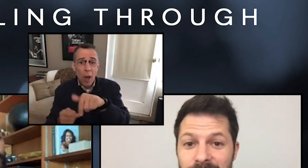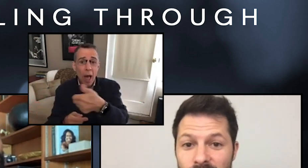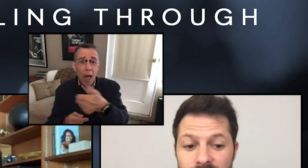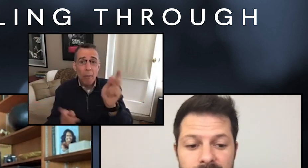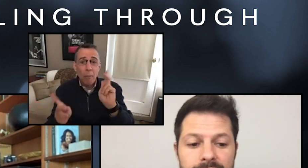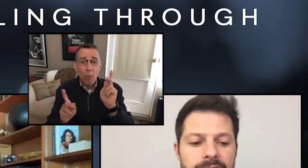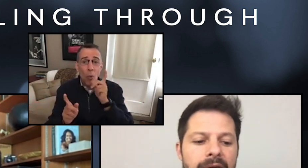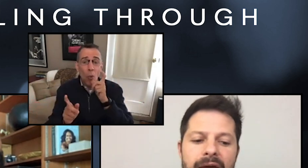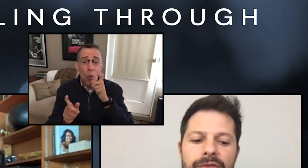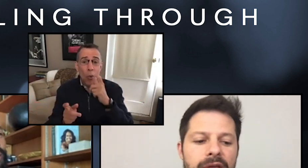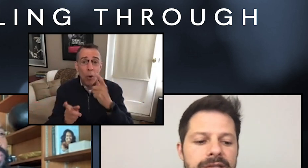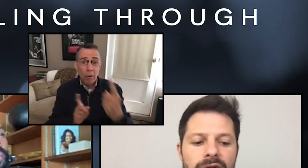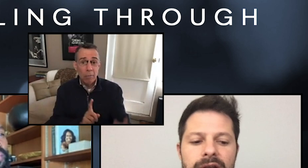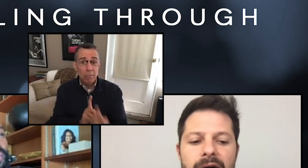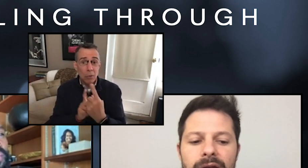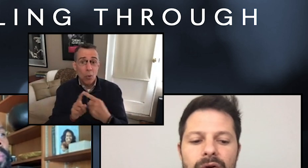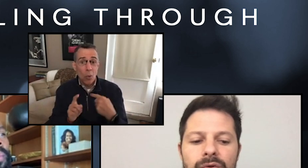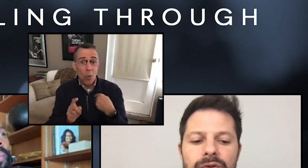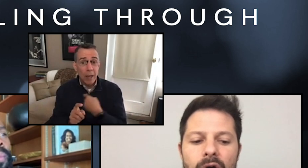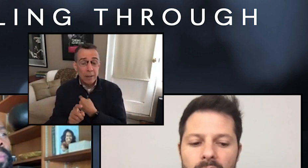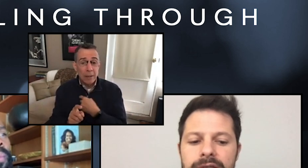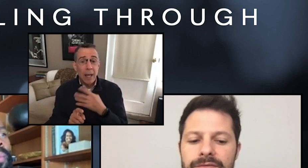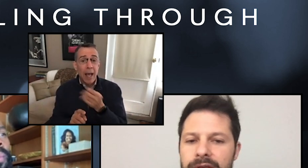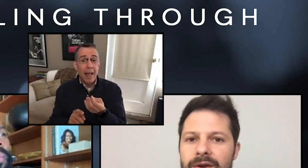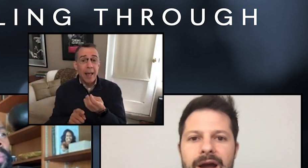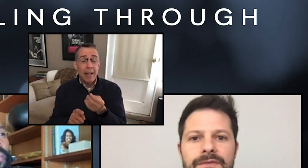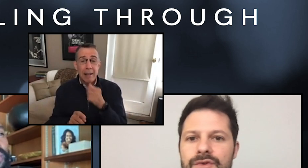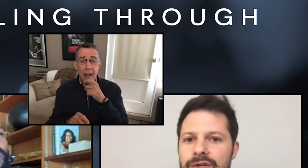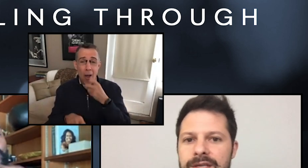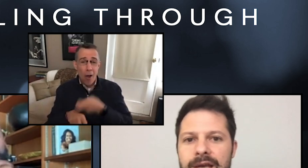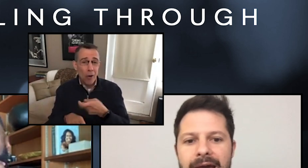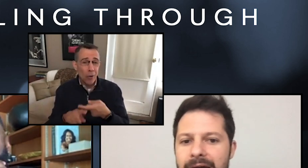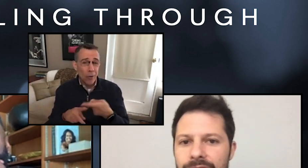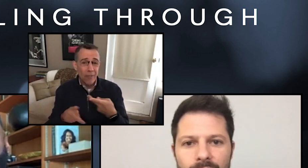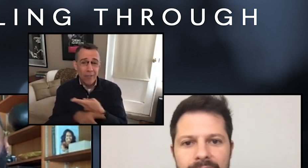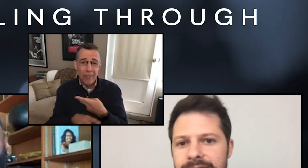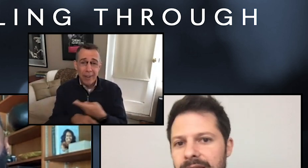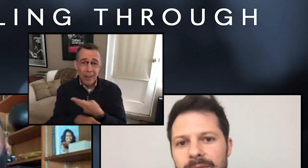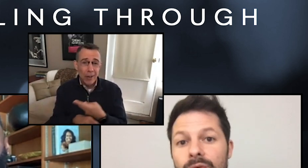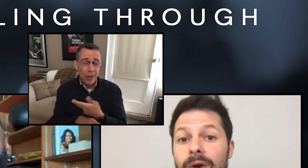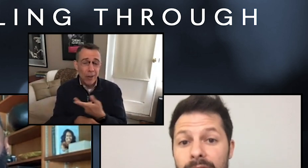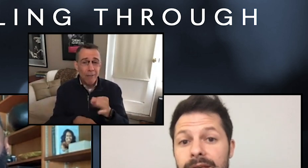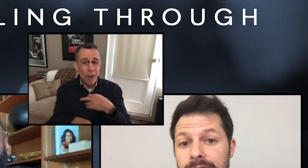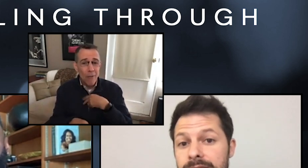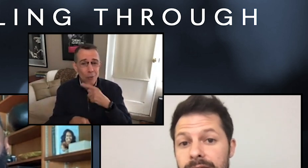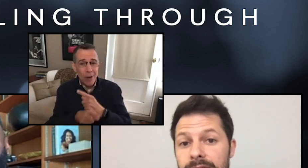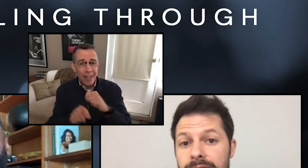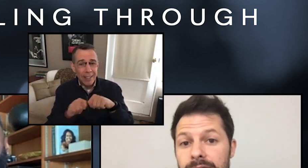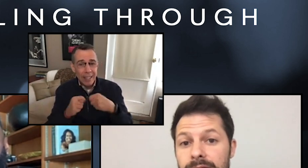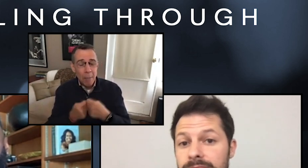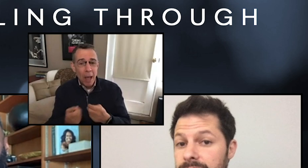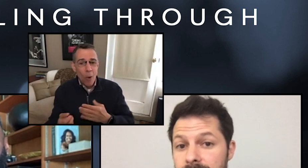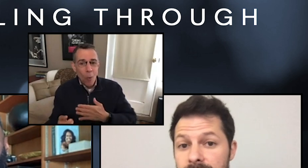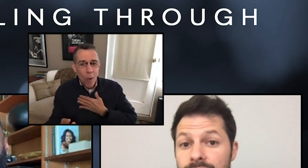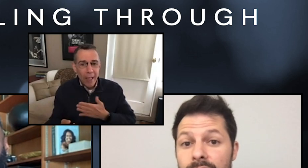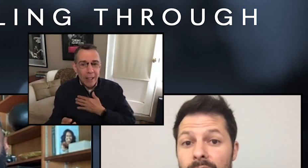approached us and things that are not hard to figure out if you just have the right team and the willingness to do so.